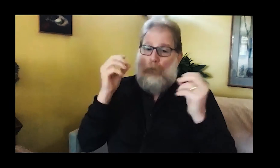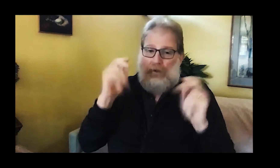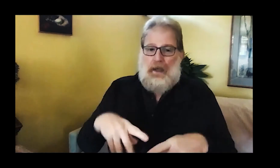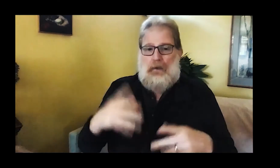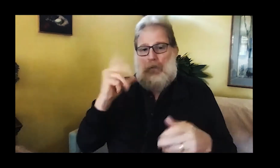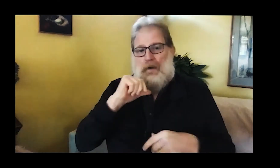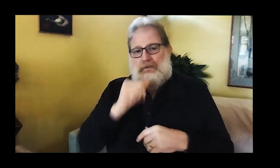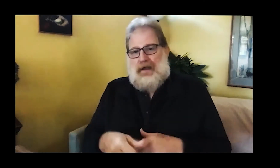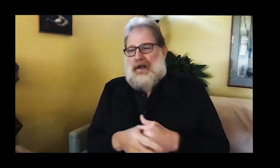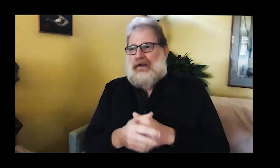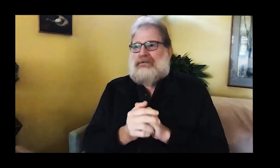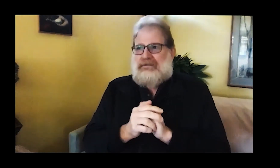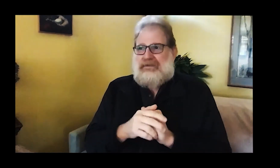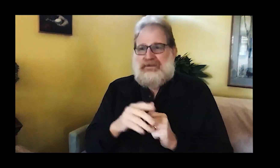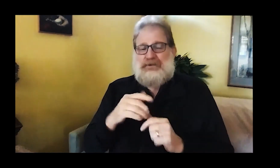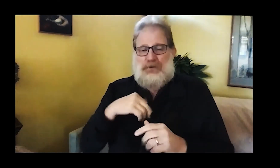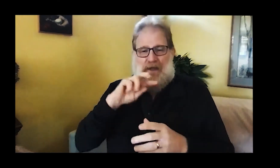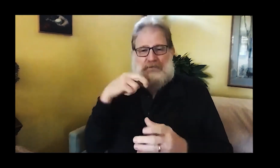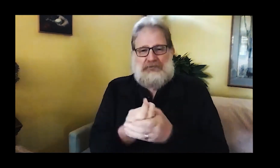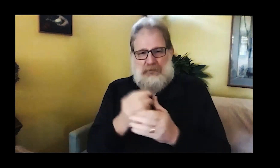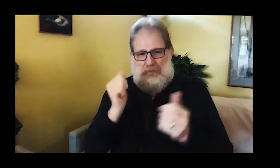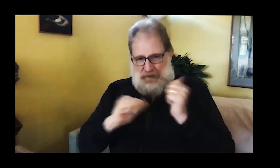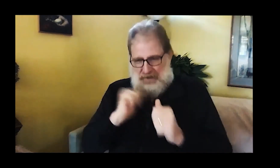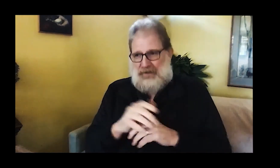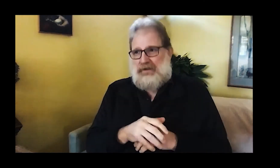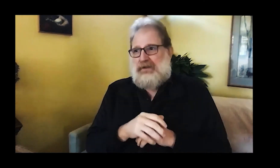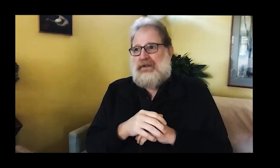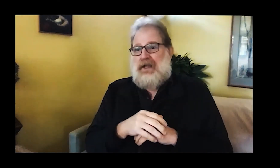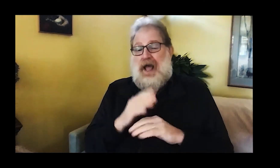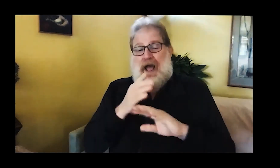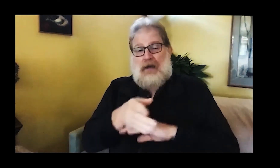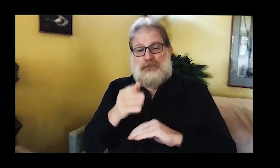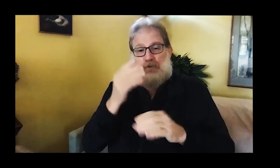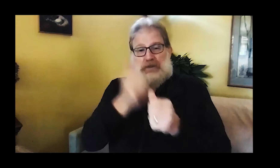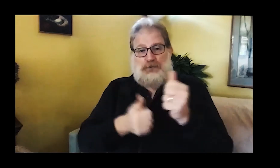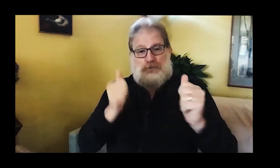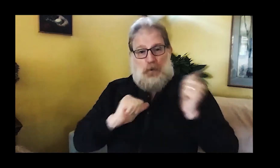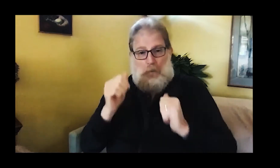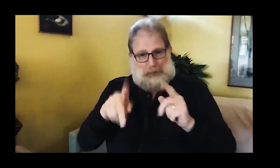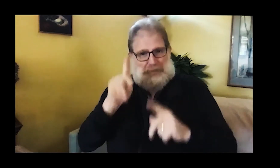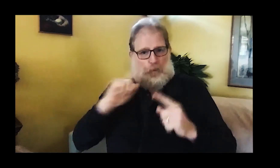why not, and that was when I really got into theater, and after the show people will come